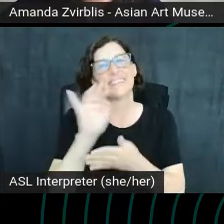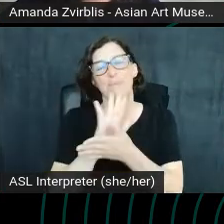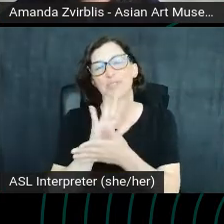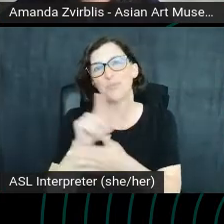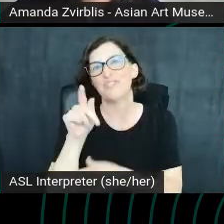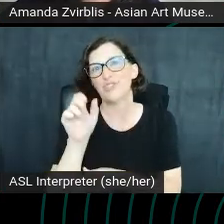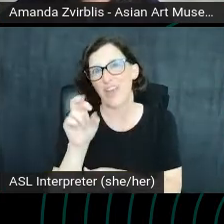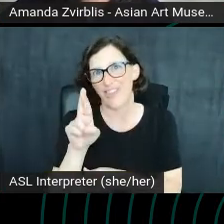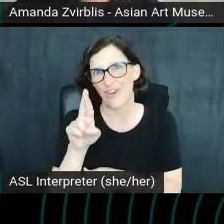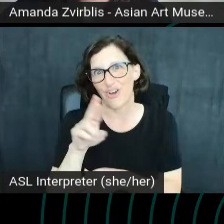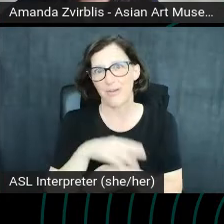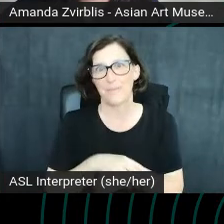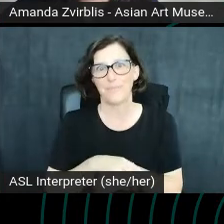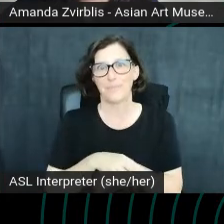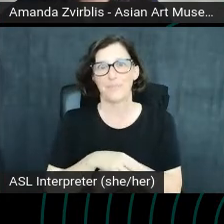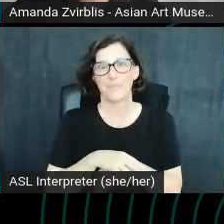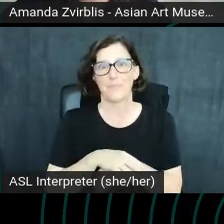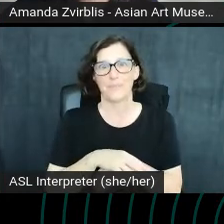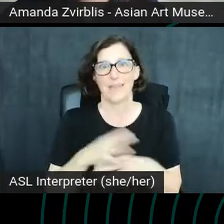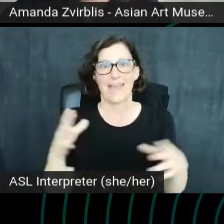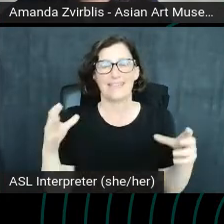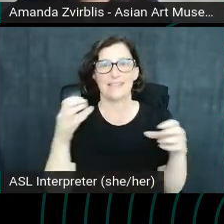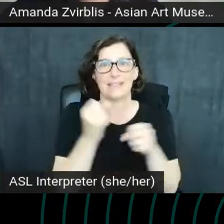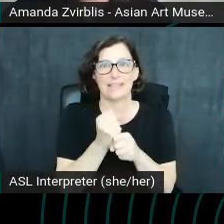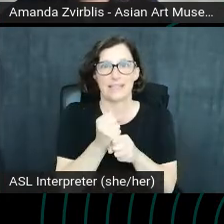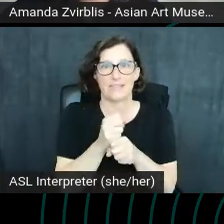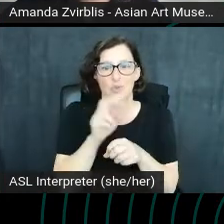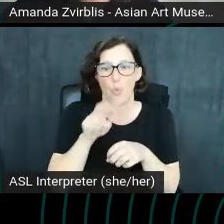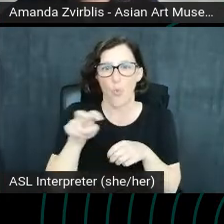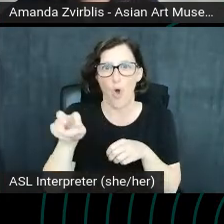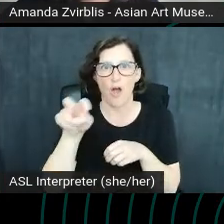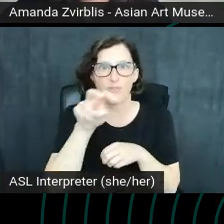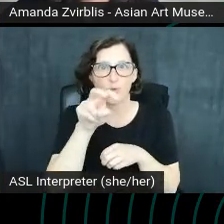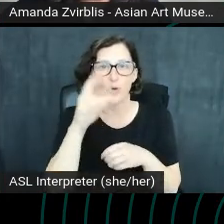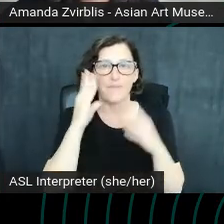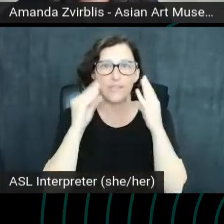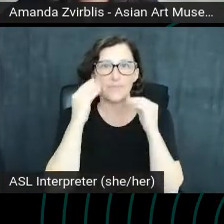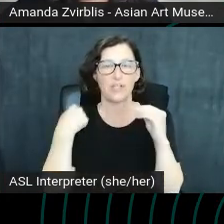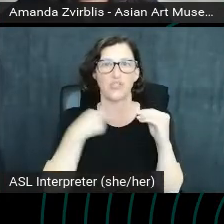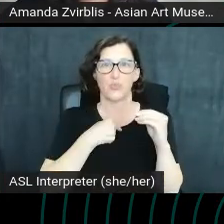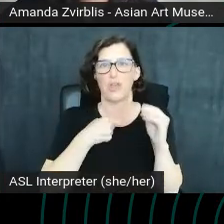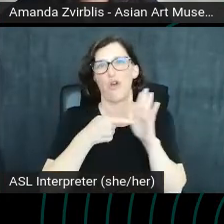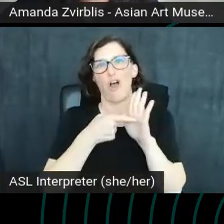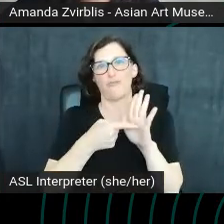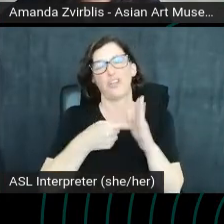and a succinct walkthrough of the experience we are offering. We call those walkthrough videos.